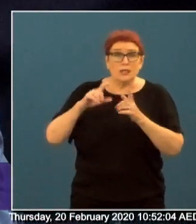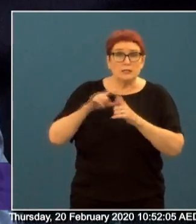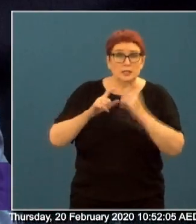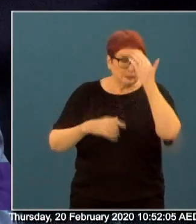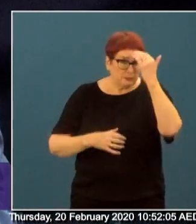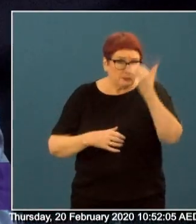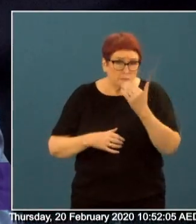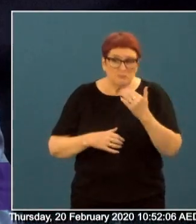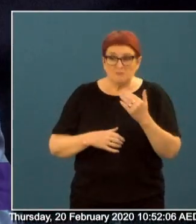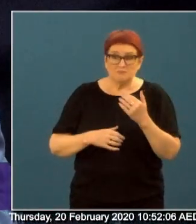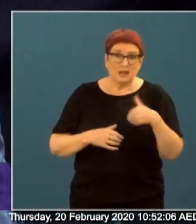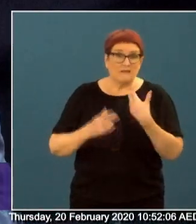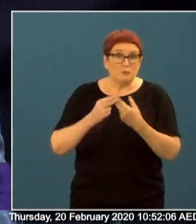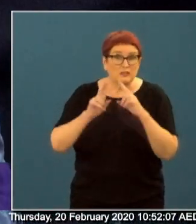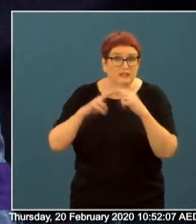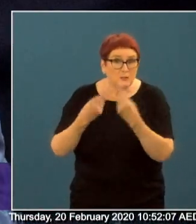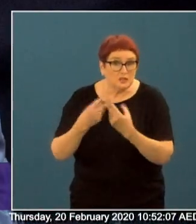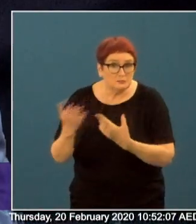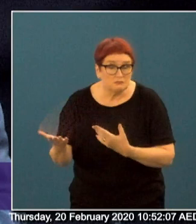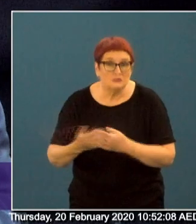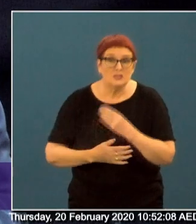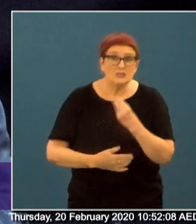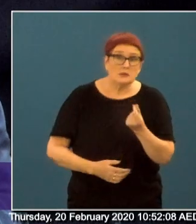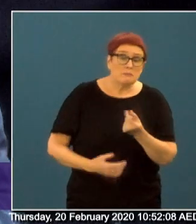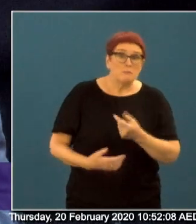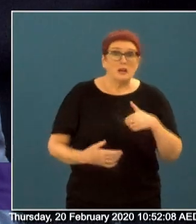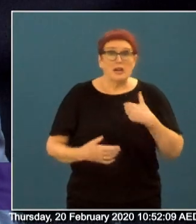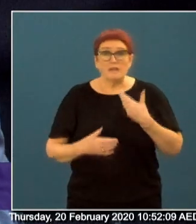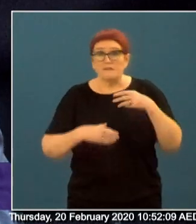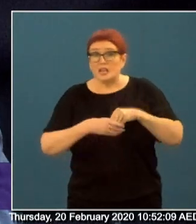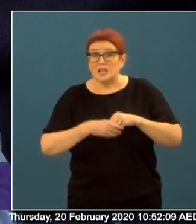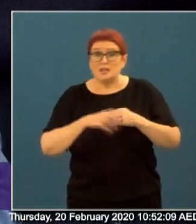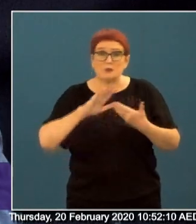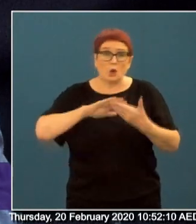live in family homes. Some people live within community group homes